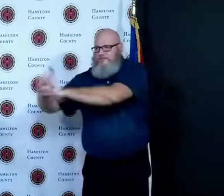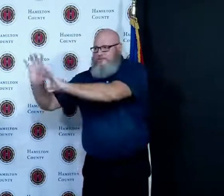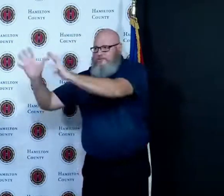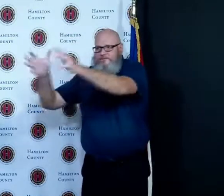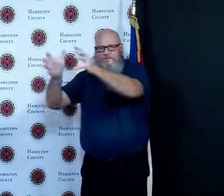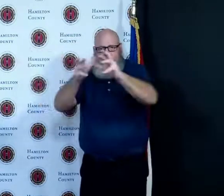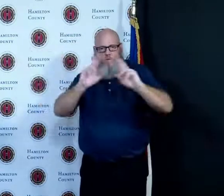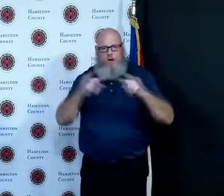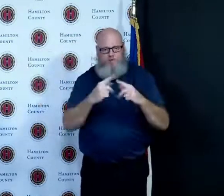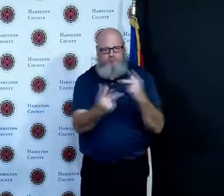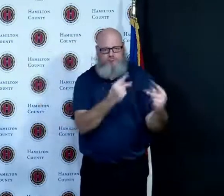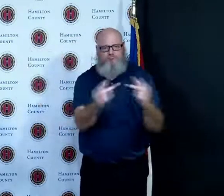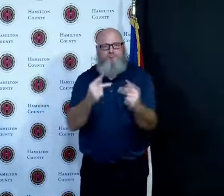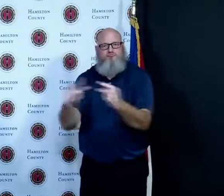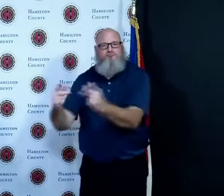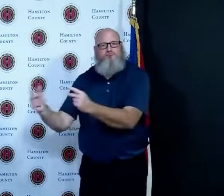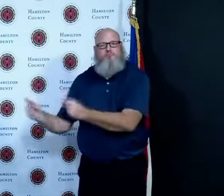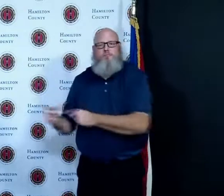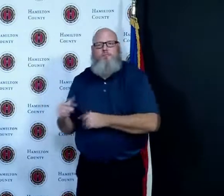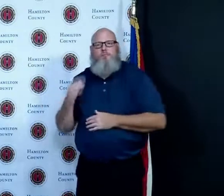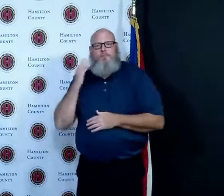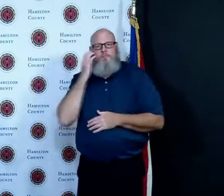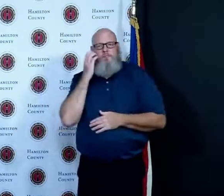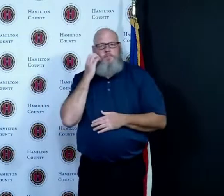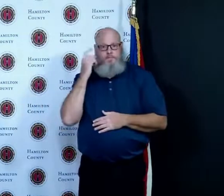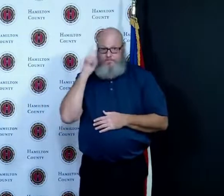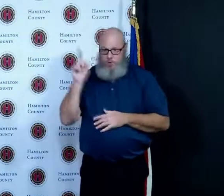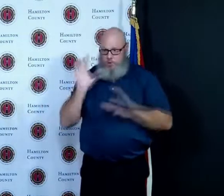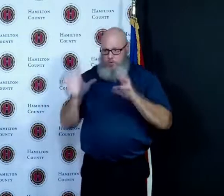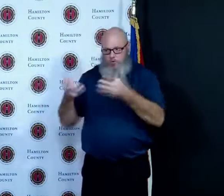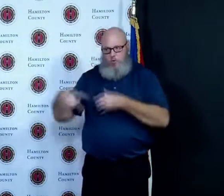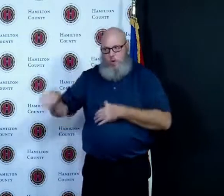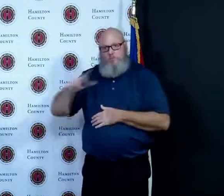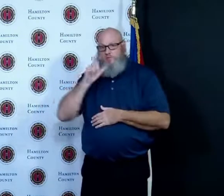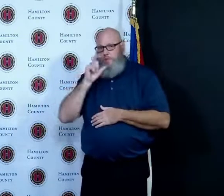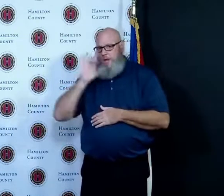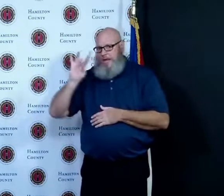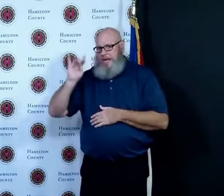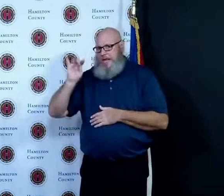with that registration and we will call those 80 year olds that will have an appointment